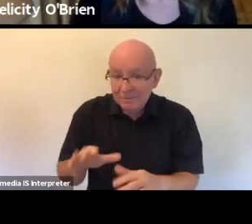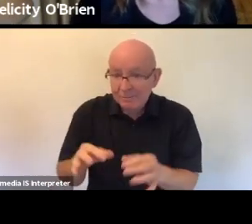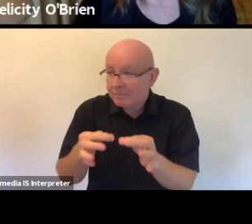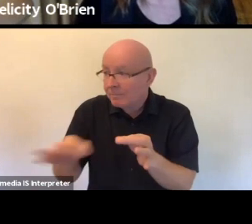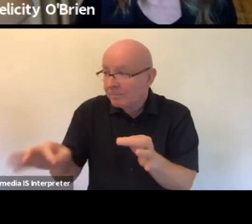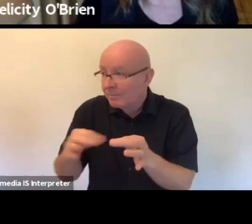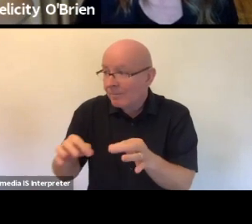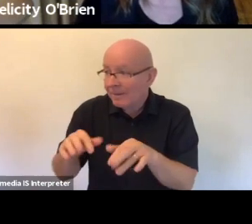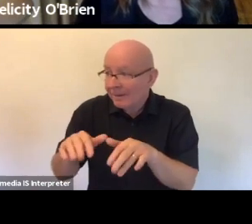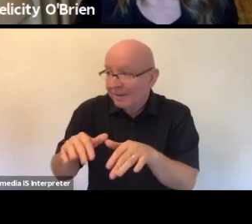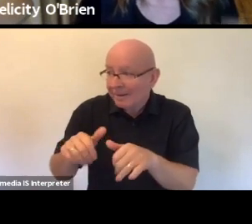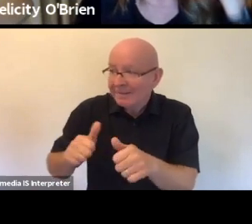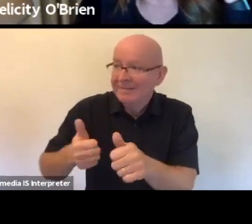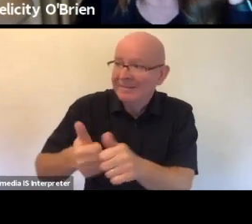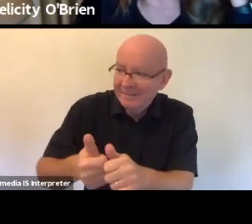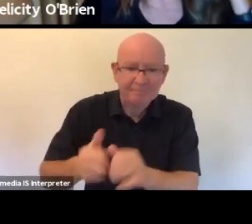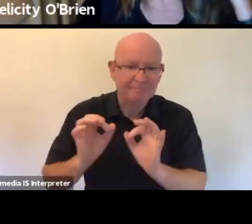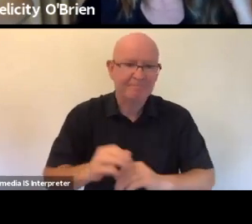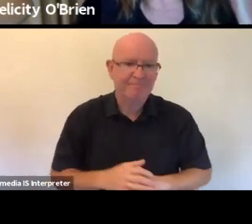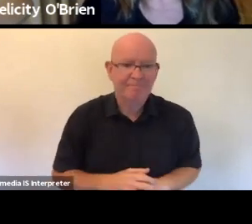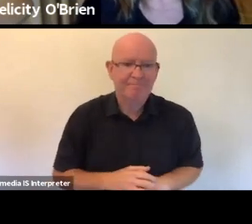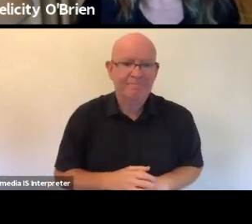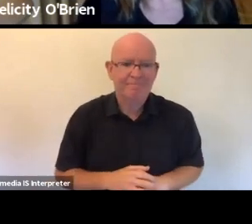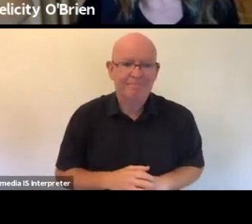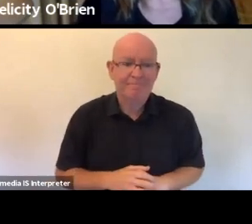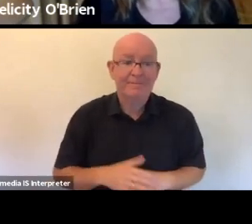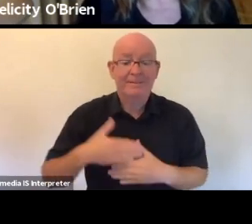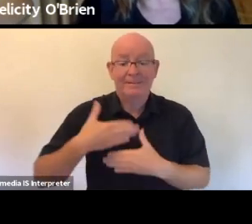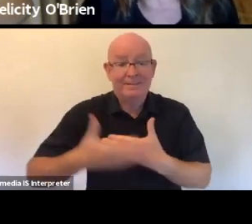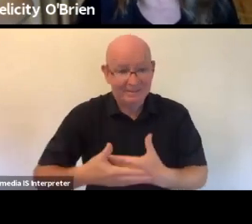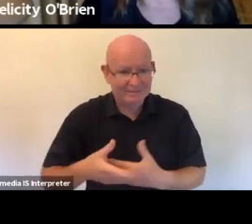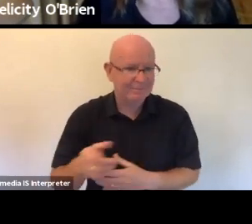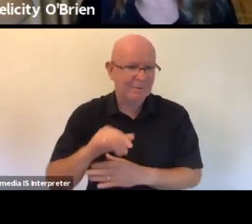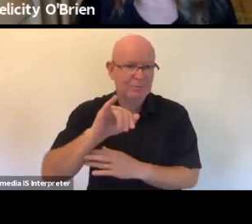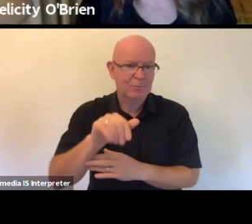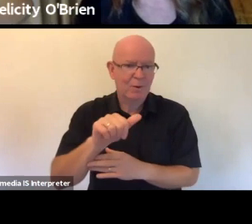Oh, also, we’ve had a few questions about the gallery mode.